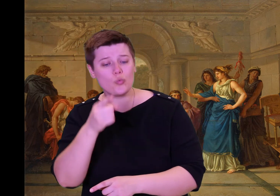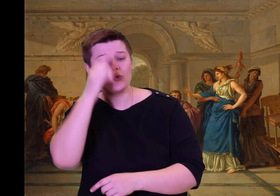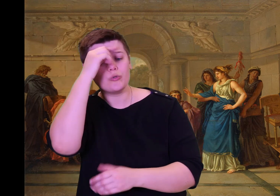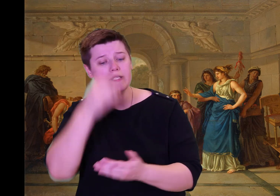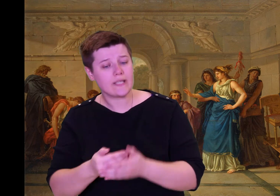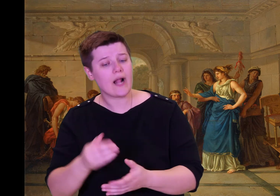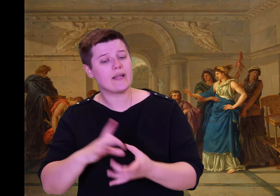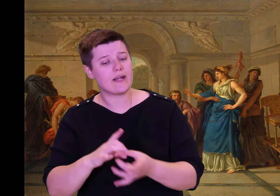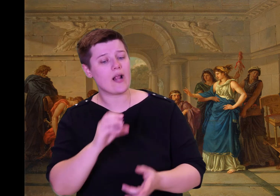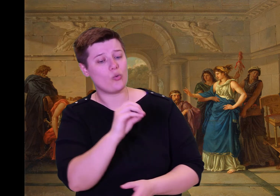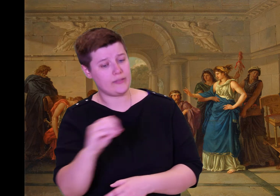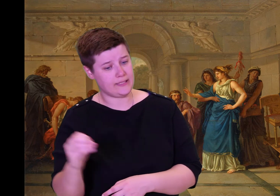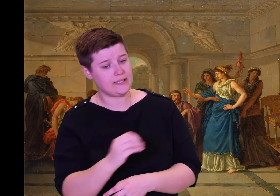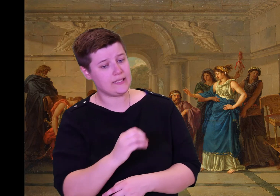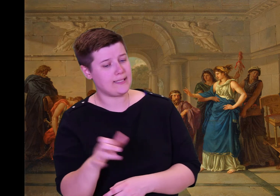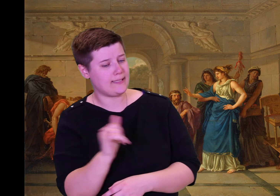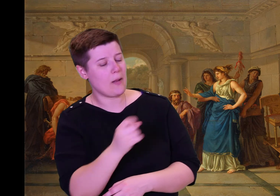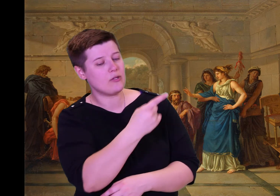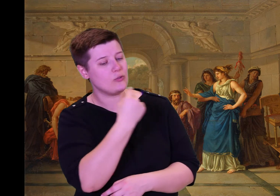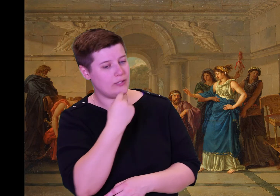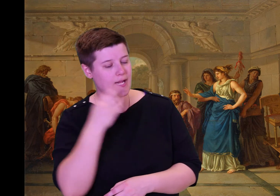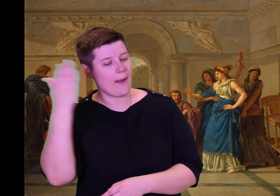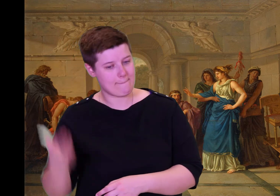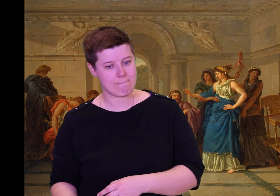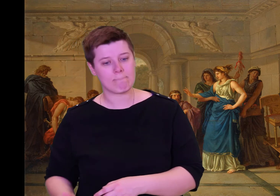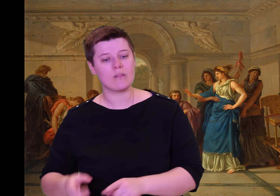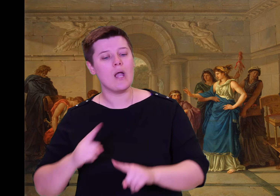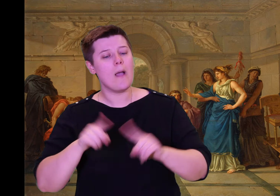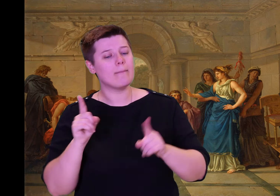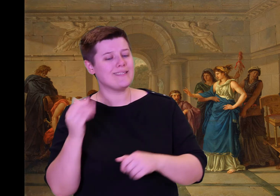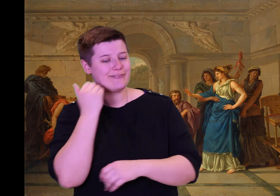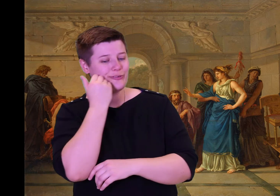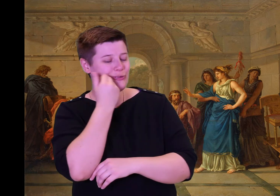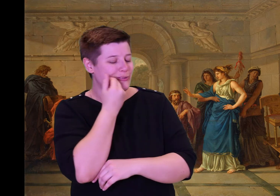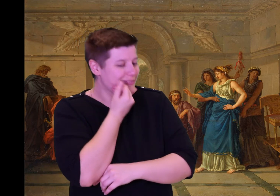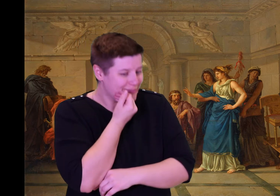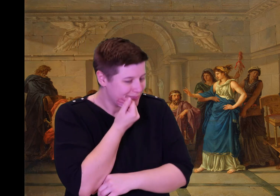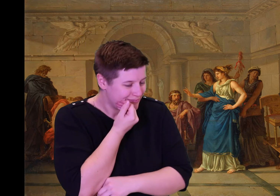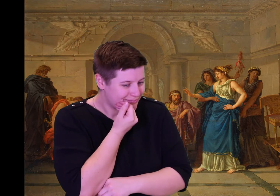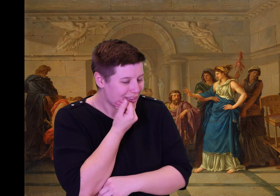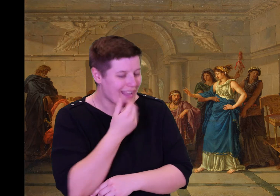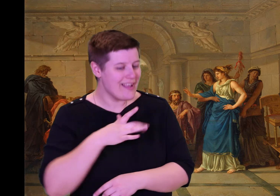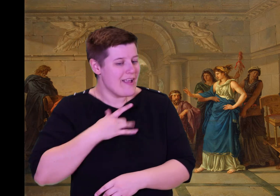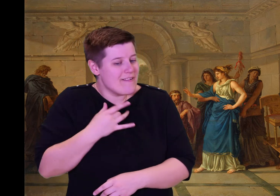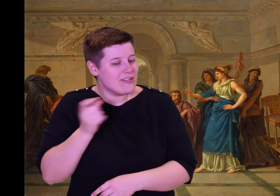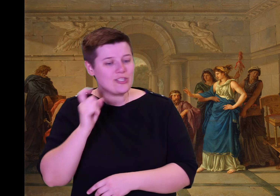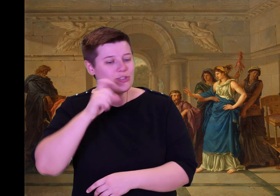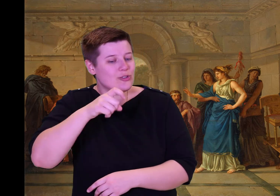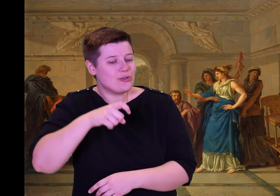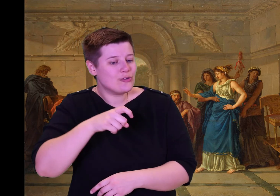those, those legs, that hair, that head, that glancing gaze.